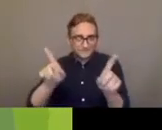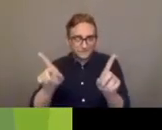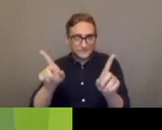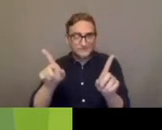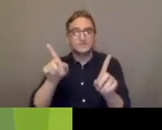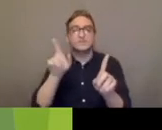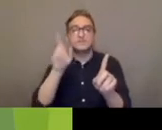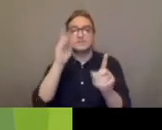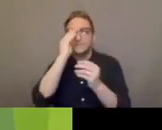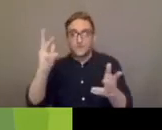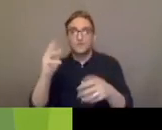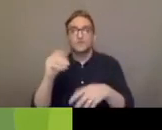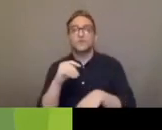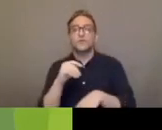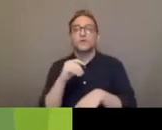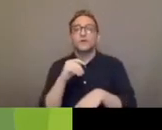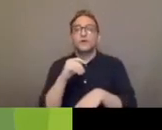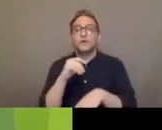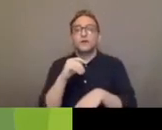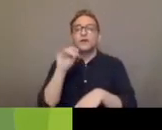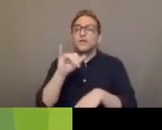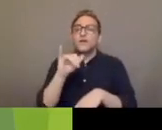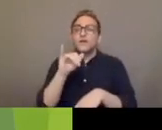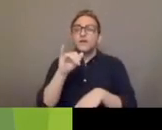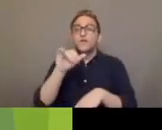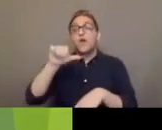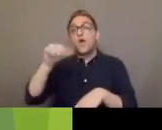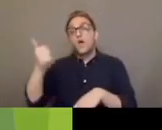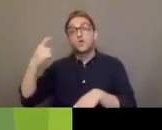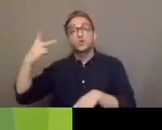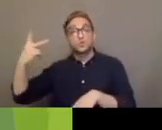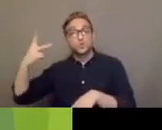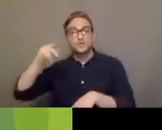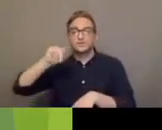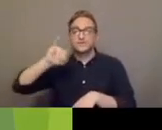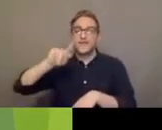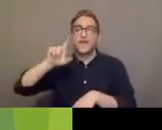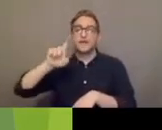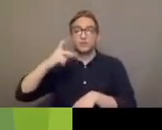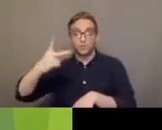references what the other two titles deal with as Stacie has referenced earlier.